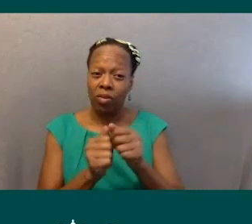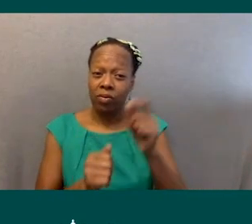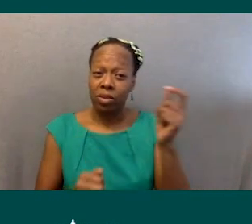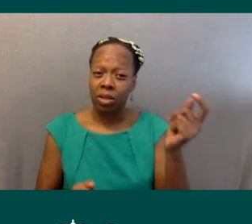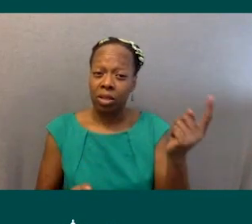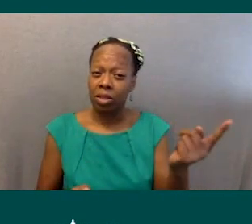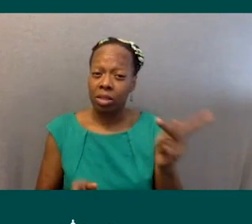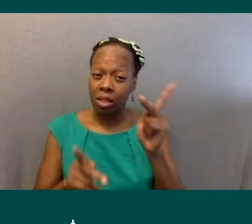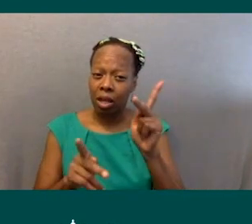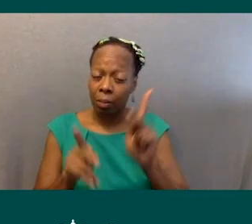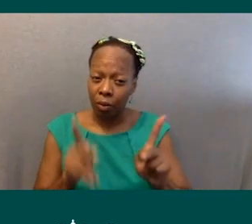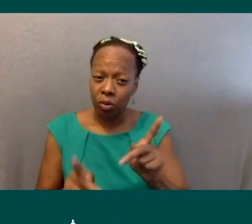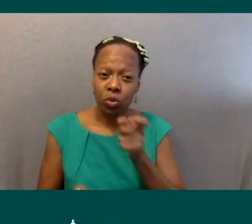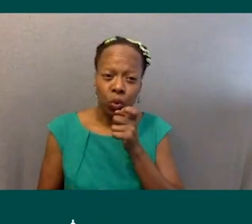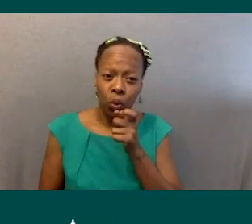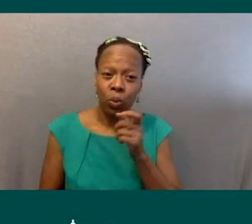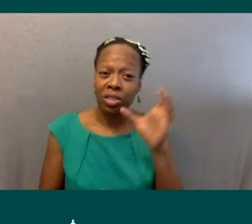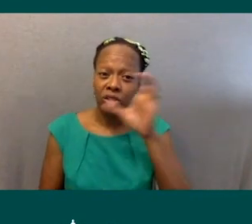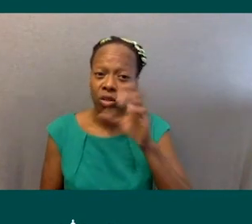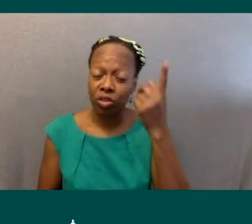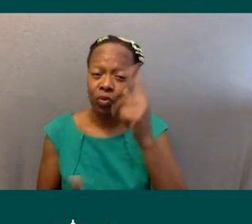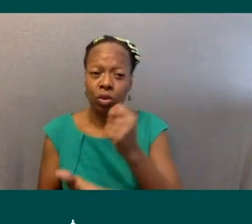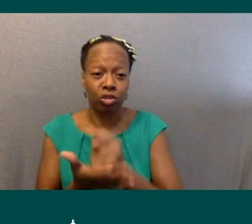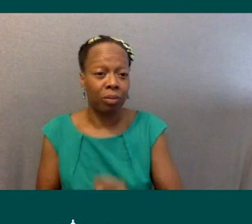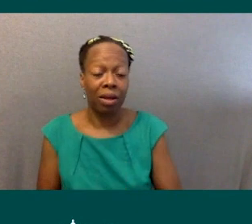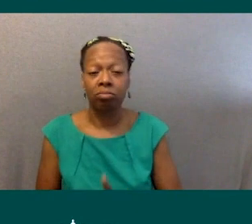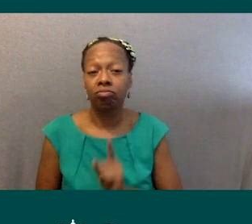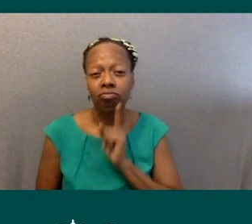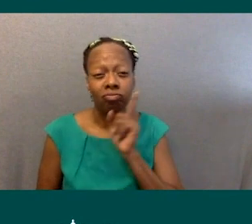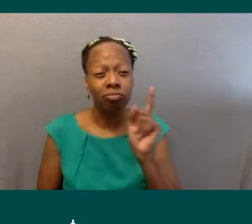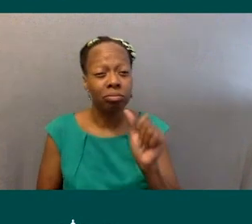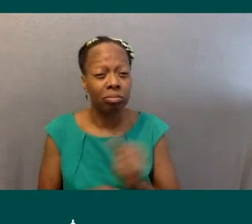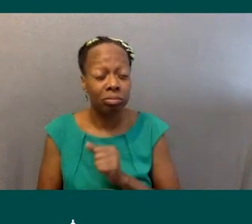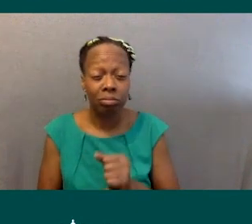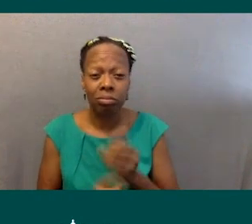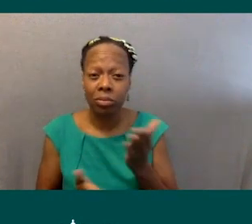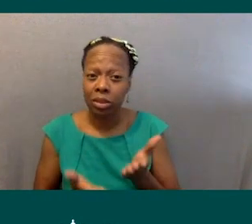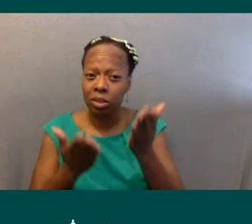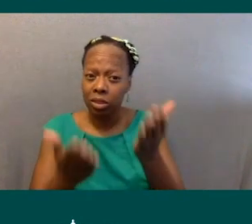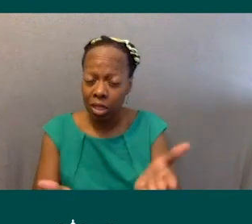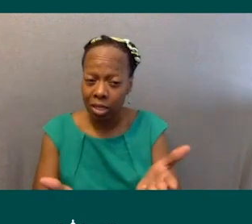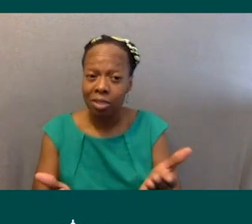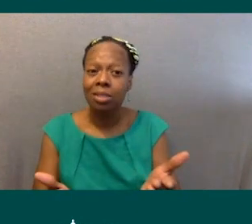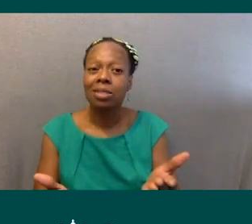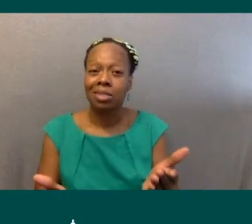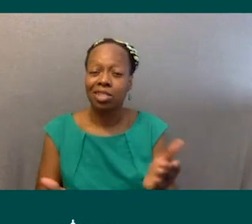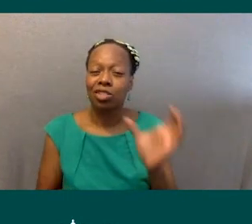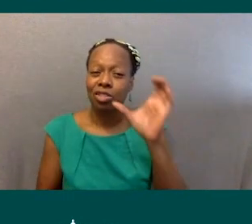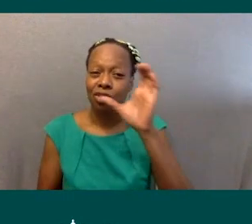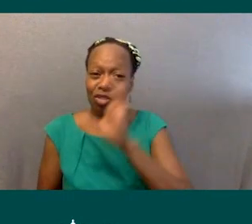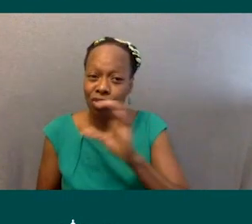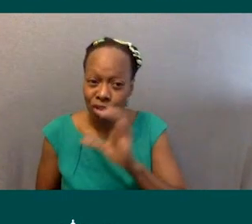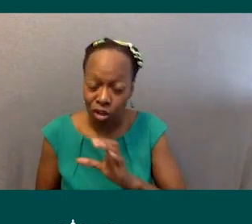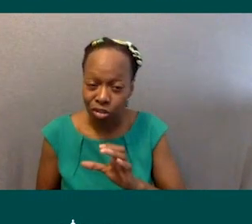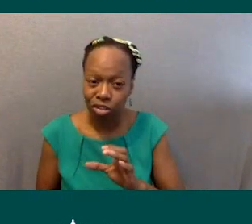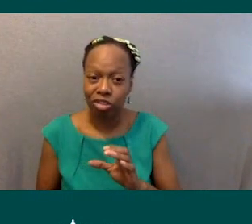I would absolutely suggest getting a second opinion, sometimes a third opinion. One thing that we really haven't talked about